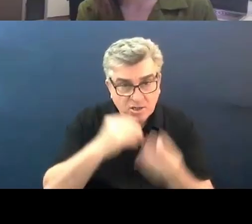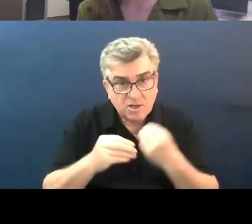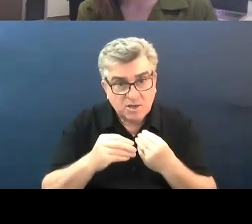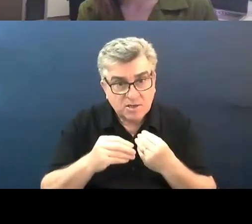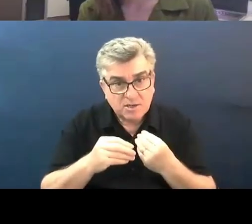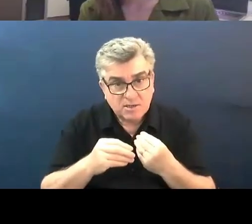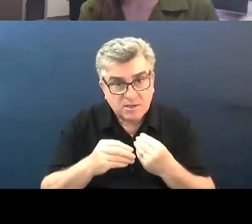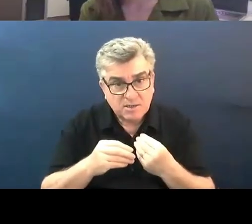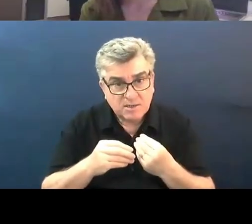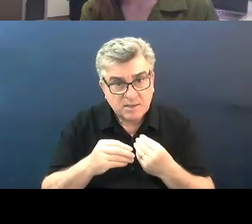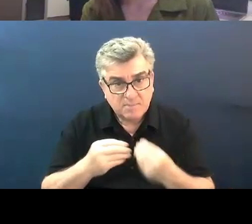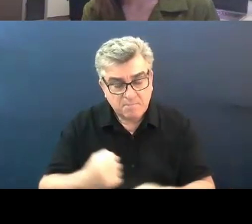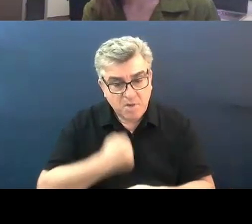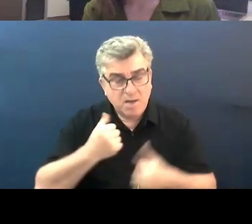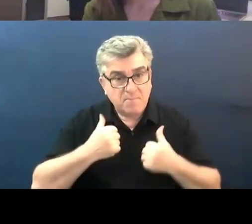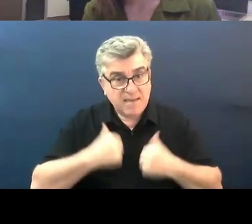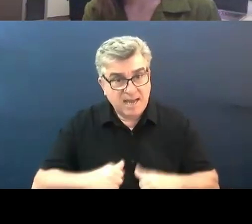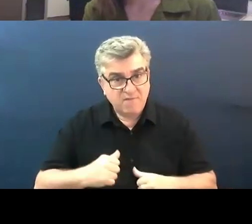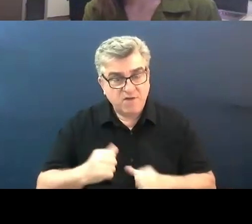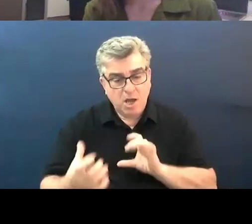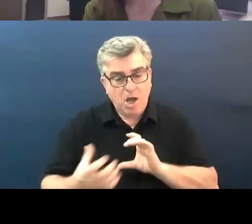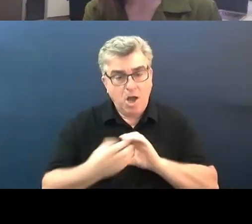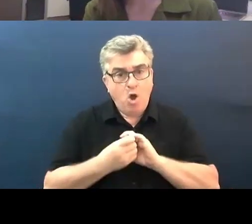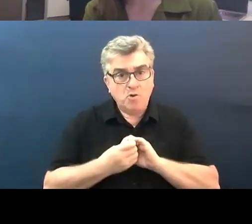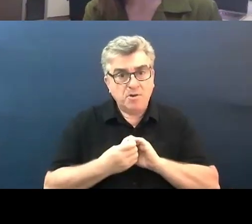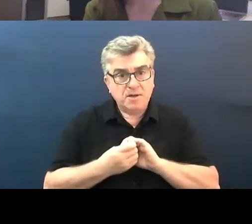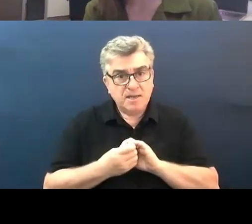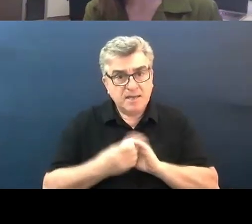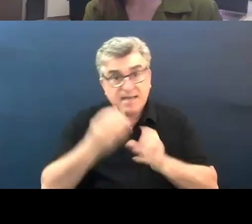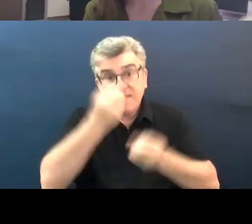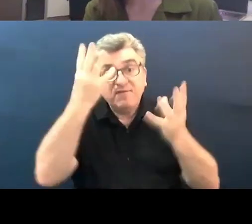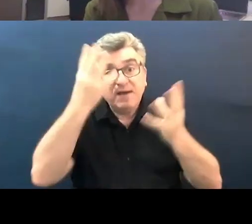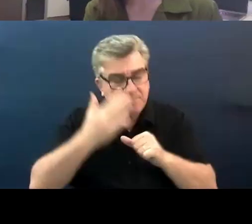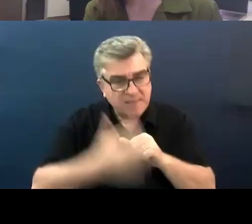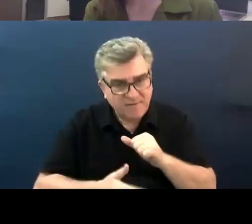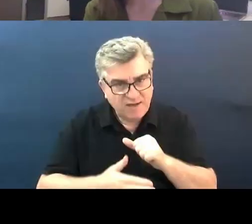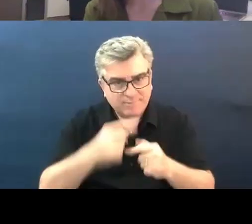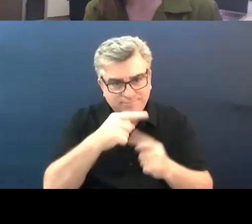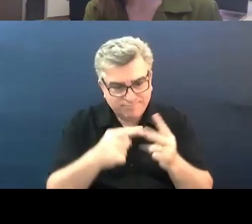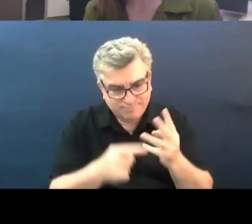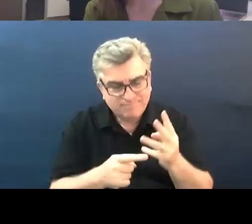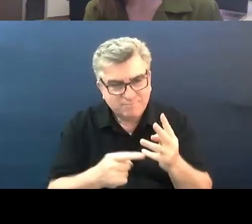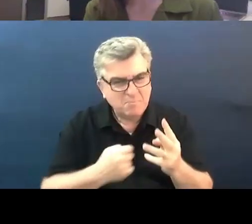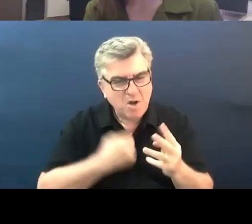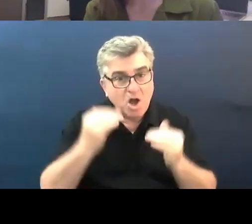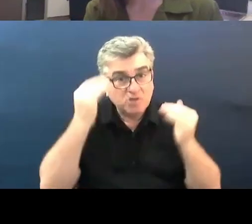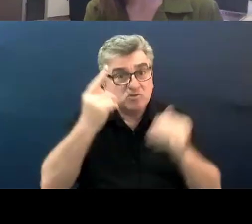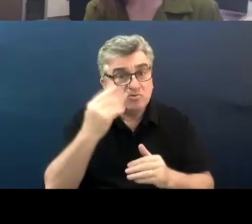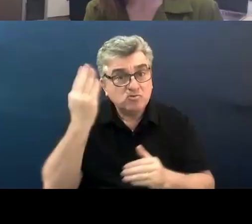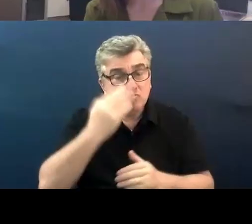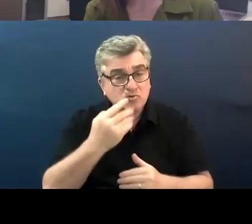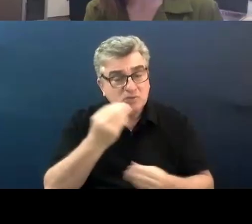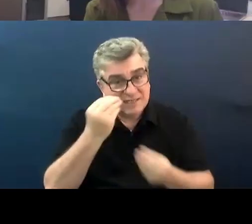owning your own behaviour and never give up, was the saying that I had in my high school. And well,